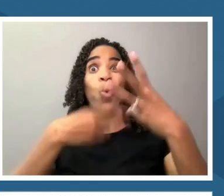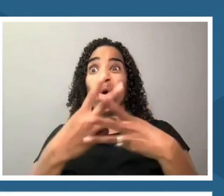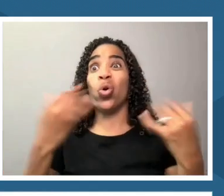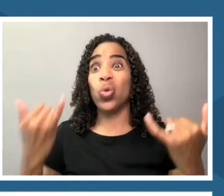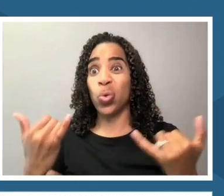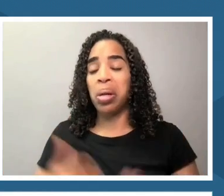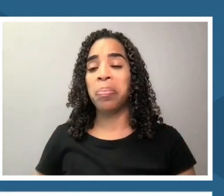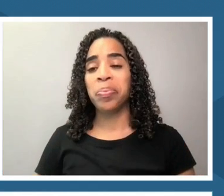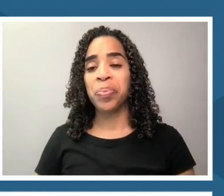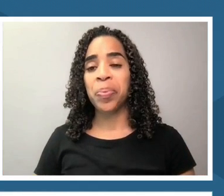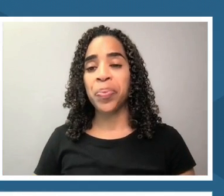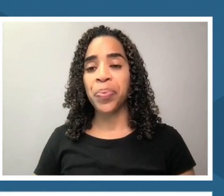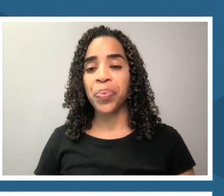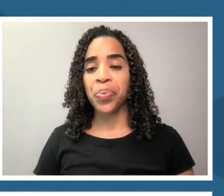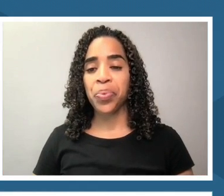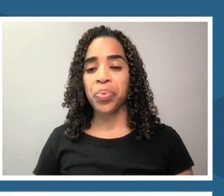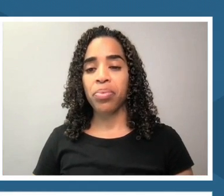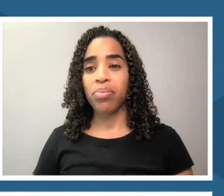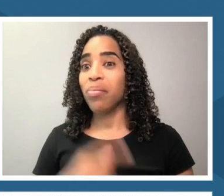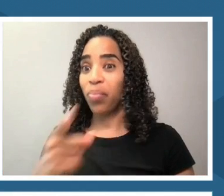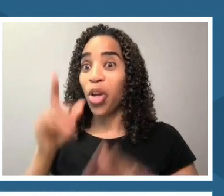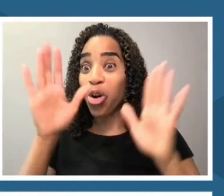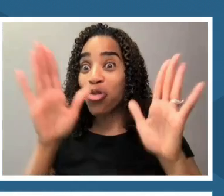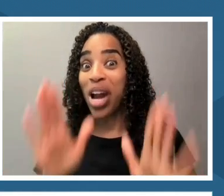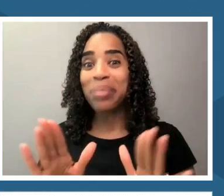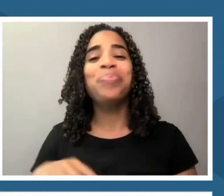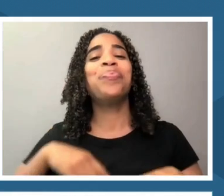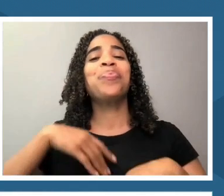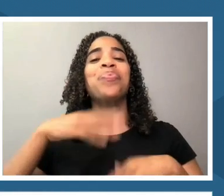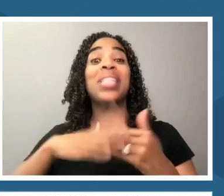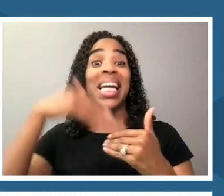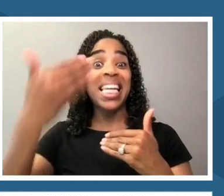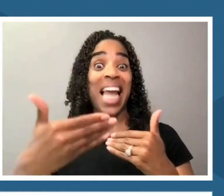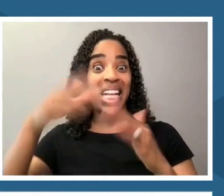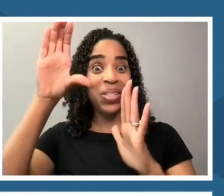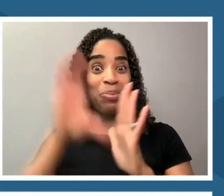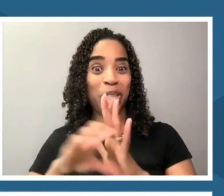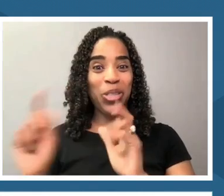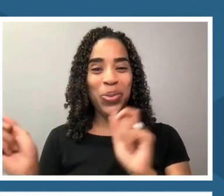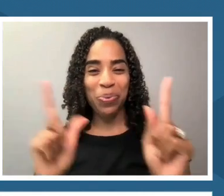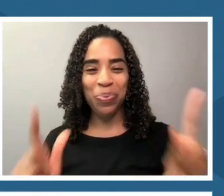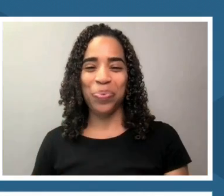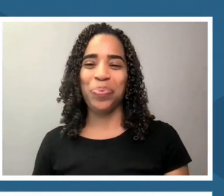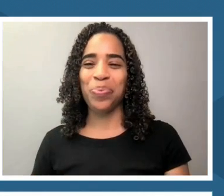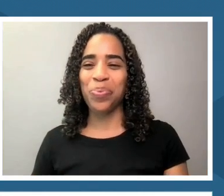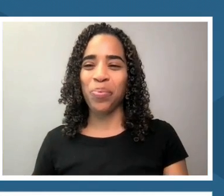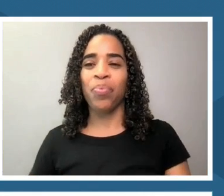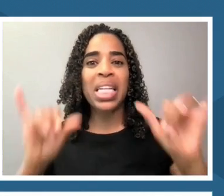so this is great we're going to move on to our next set of objects we're going